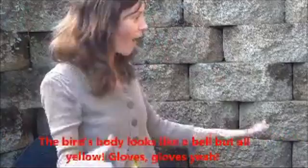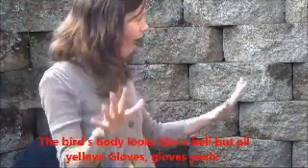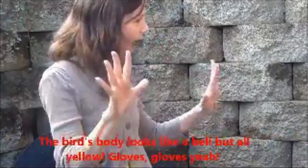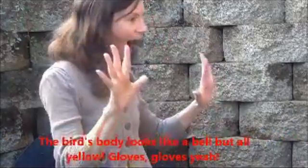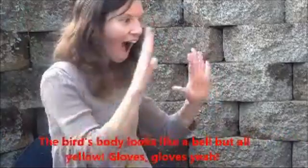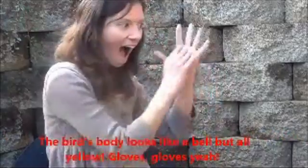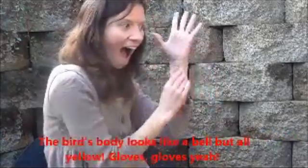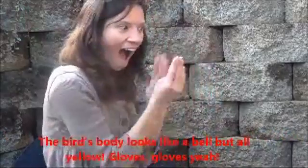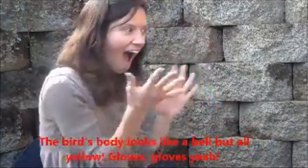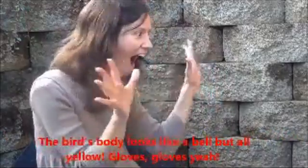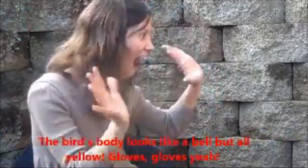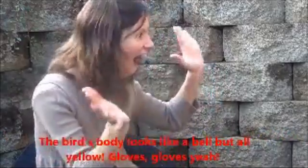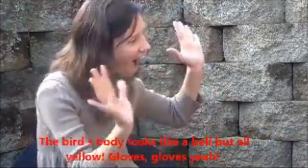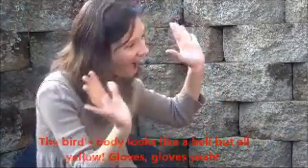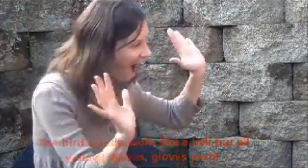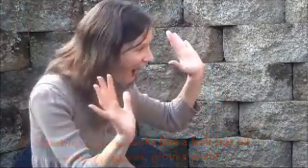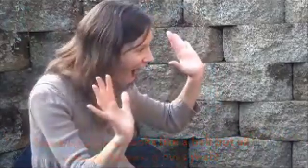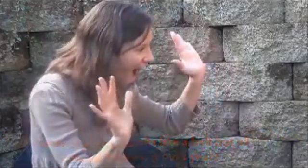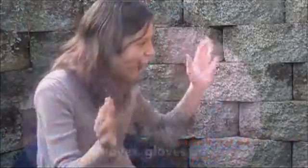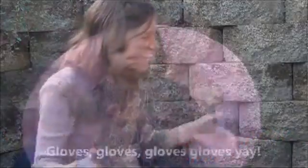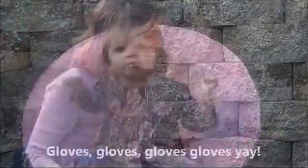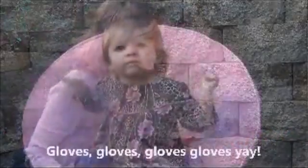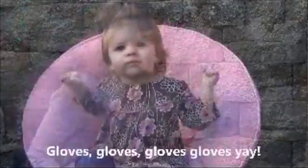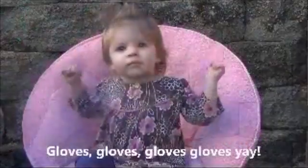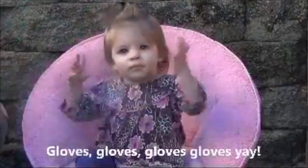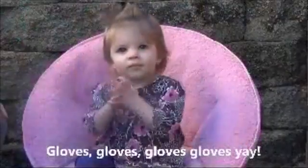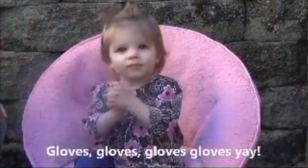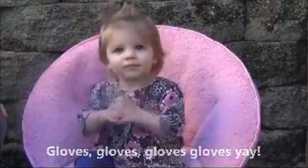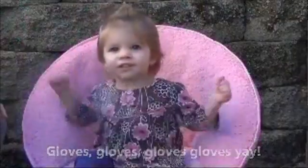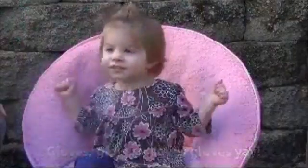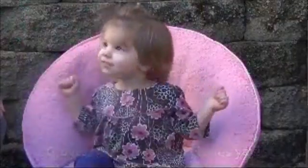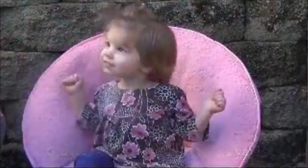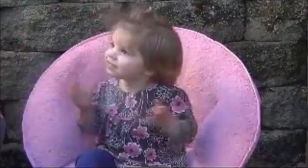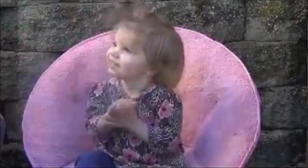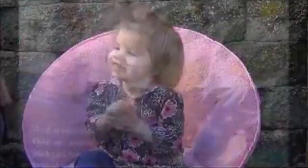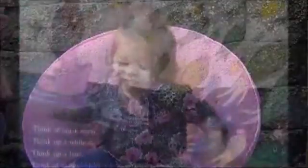And then child's signing "gloves".